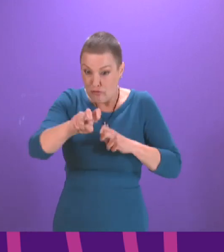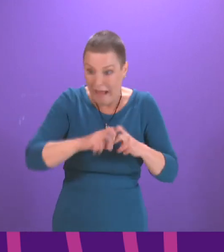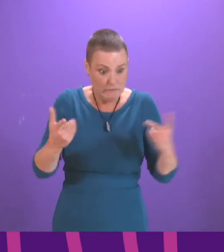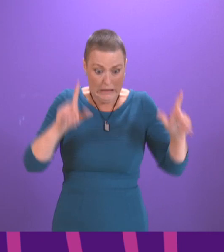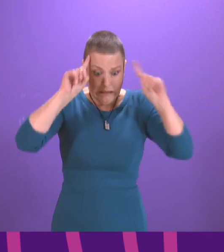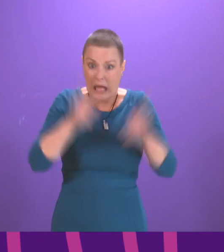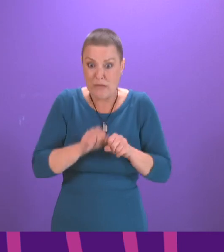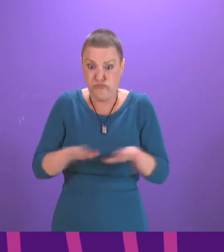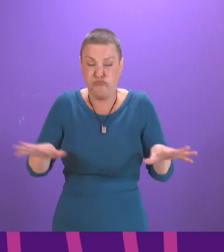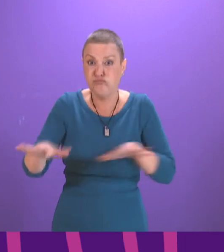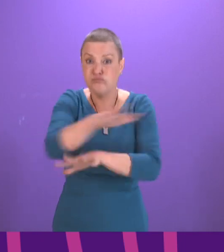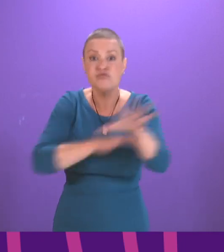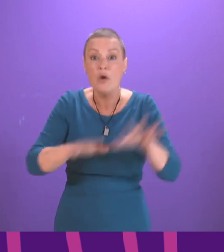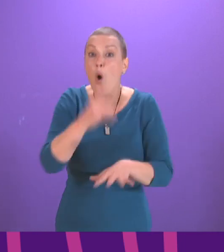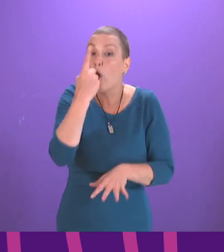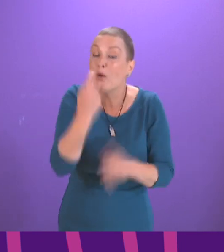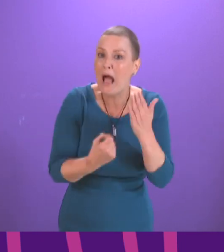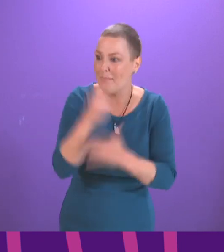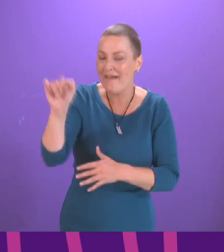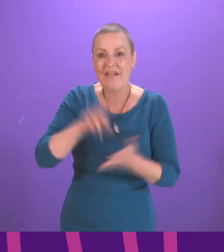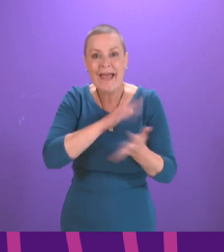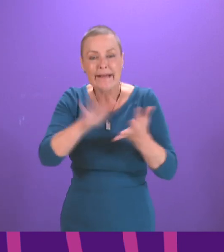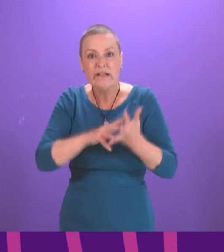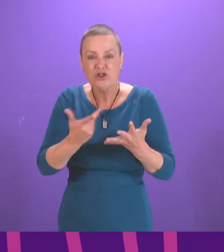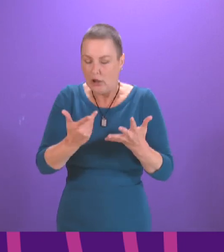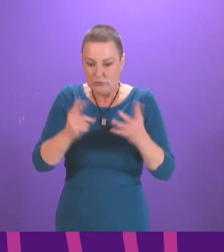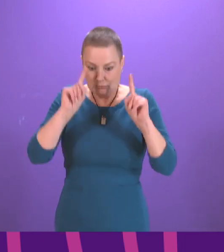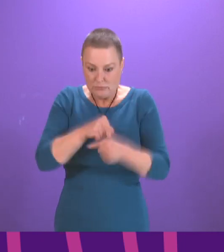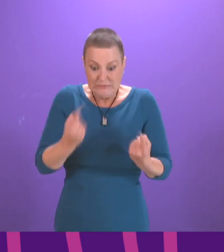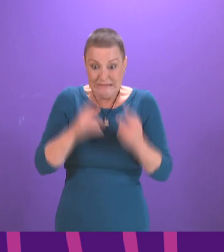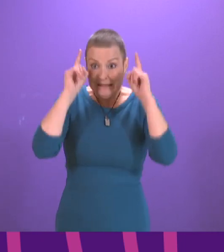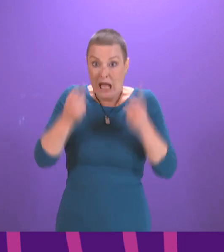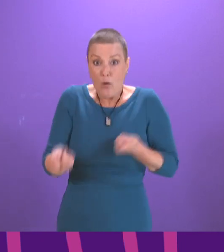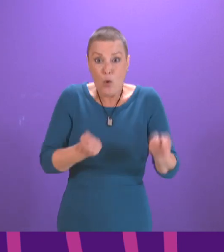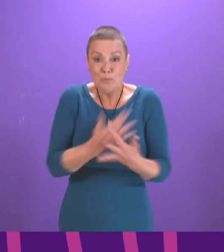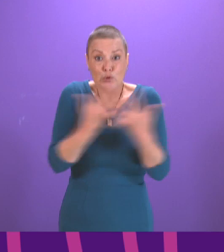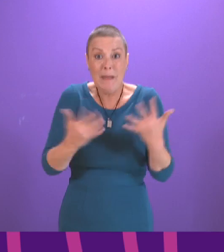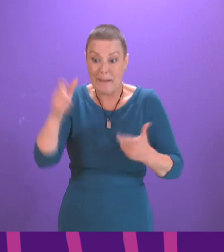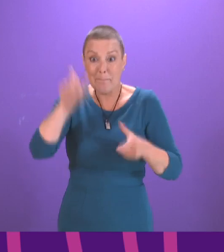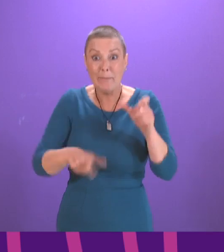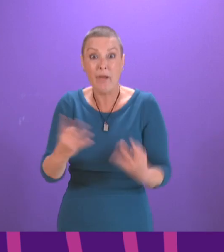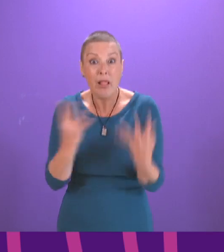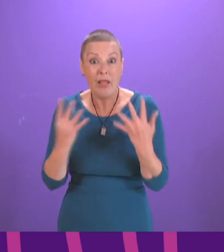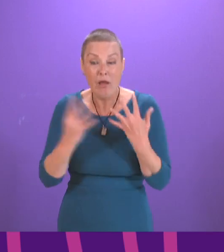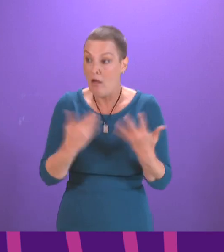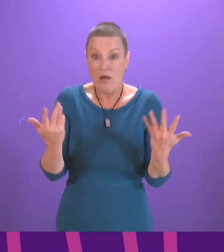will not be effective; or it could happen if pressure on the NHS risks breaching capacity not just at local level, but overall.